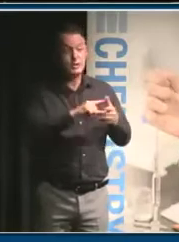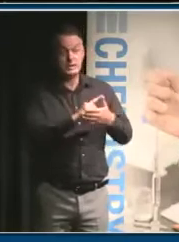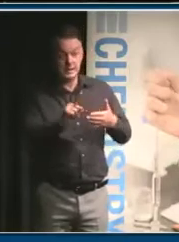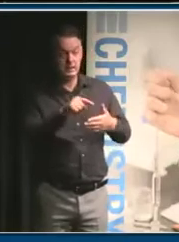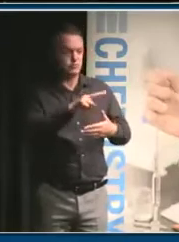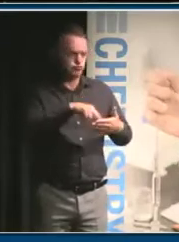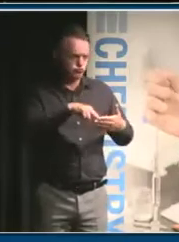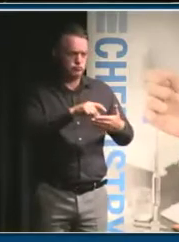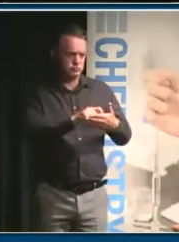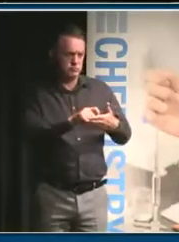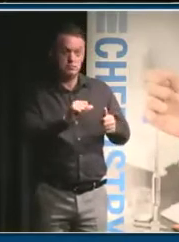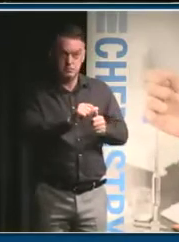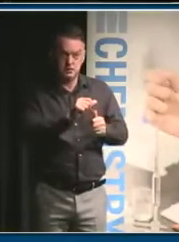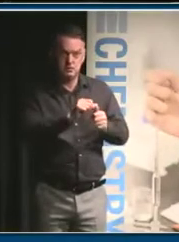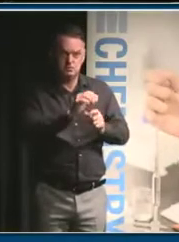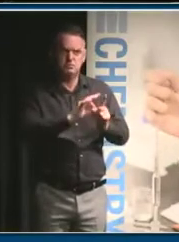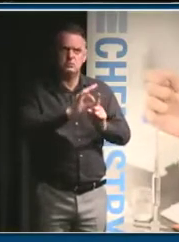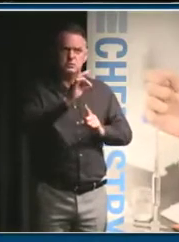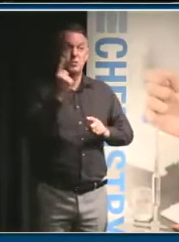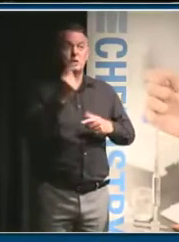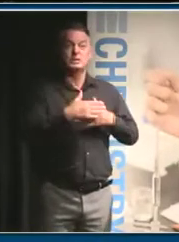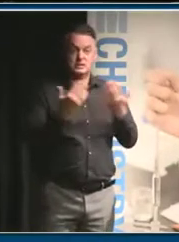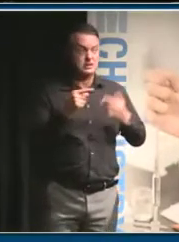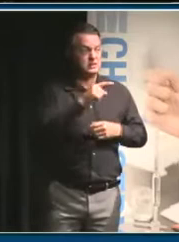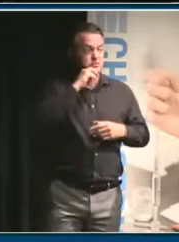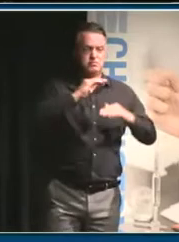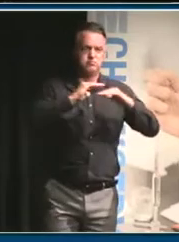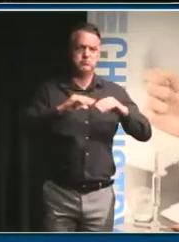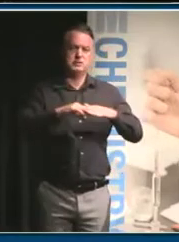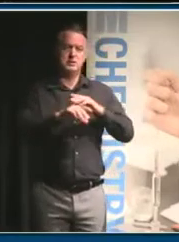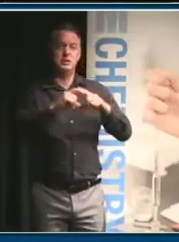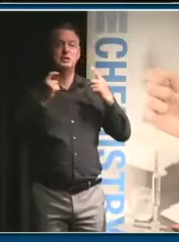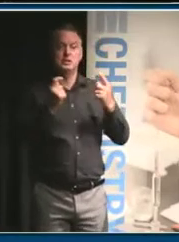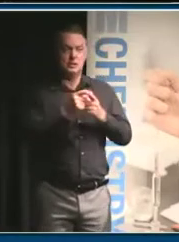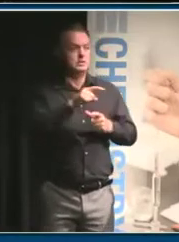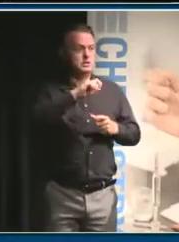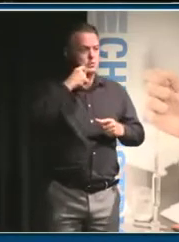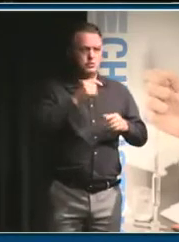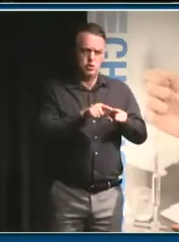more and then someday she's going to sit in a class and she's going to learn about nouns and